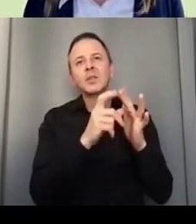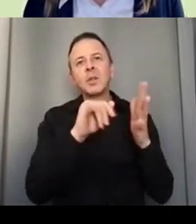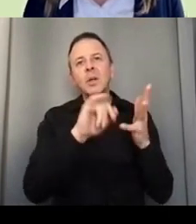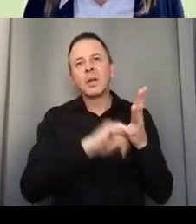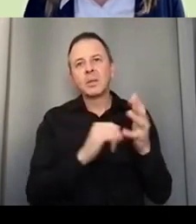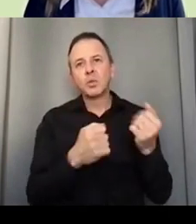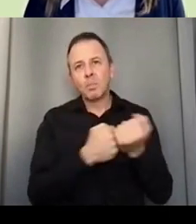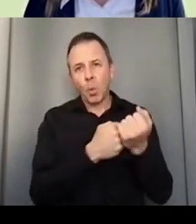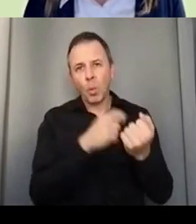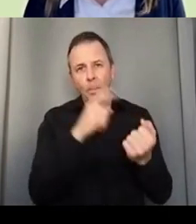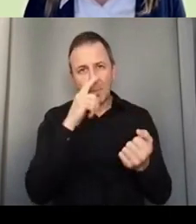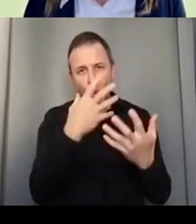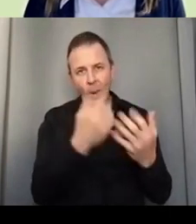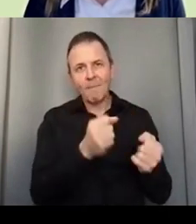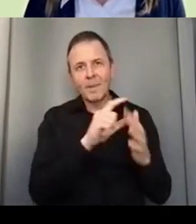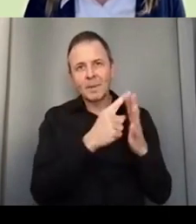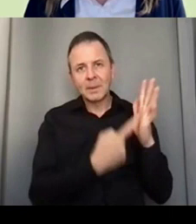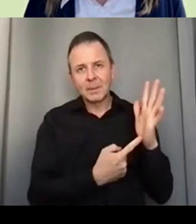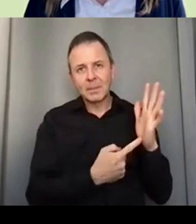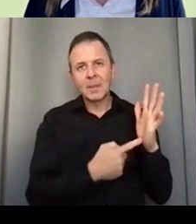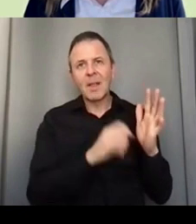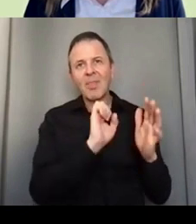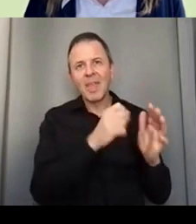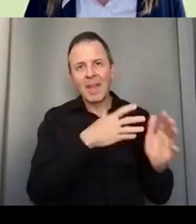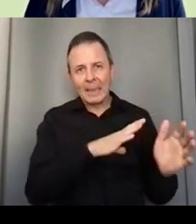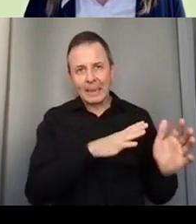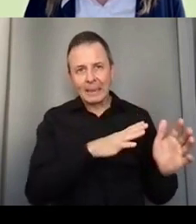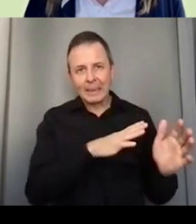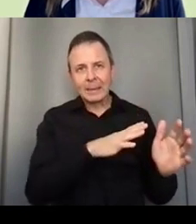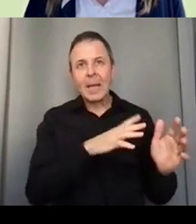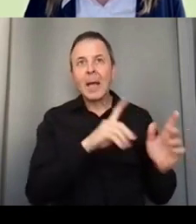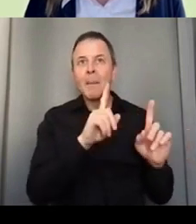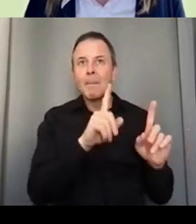with disabilities support needs unless it is the responsibility of another